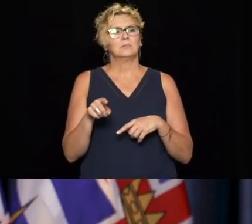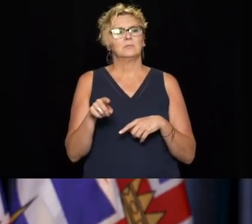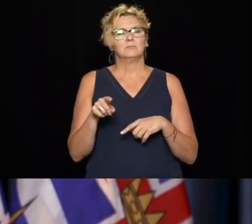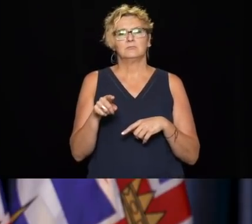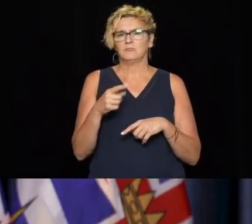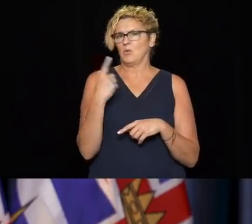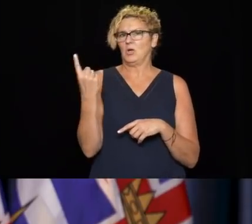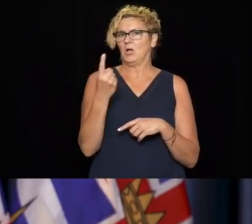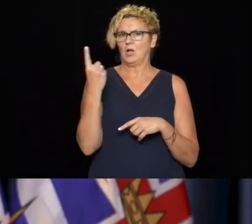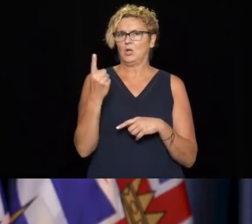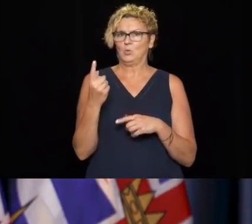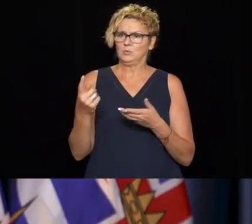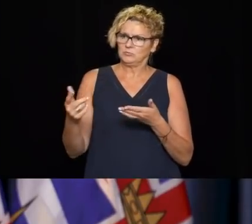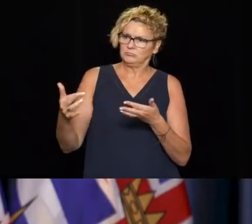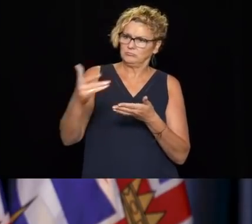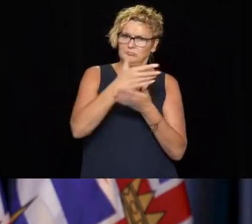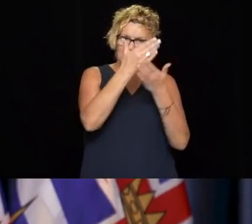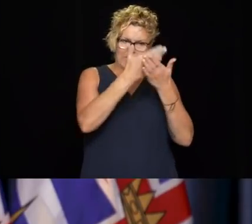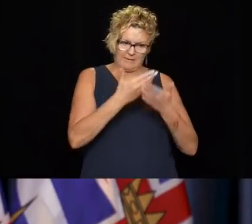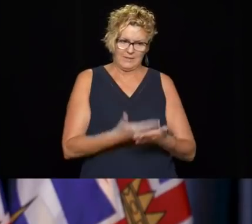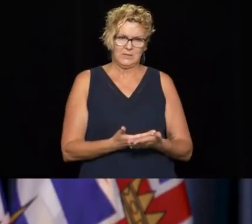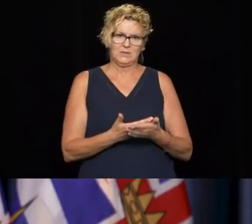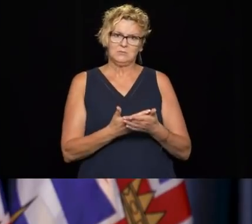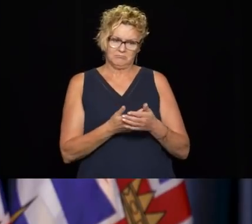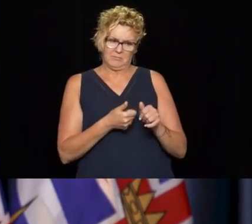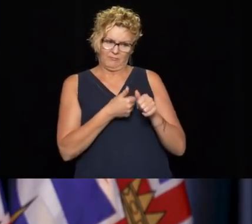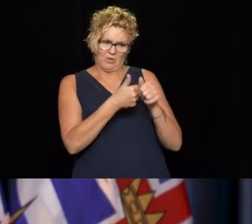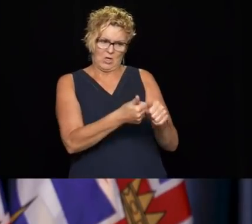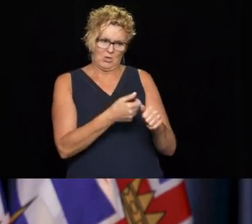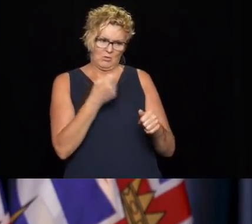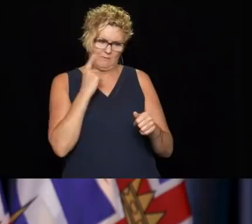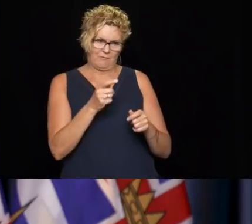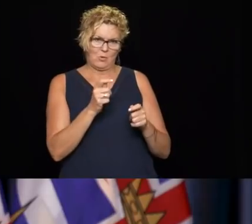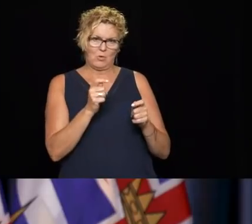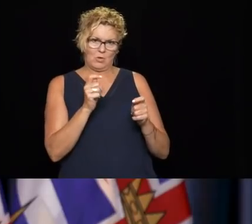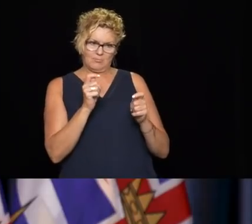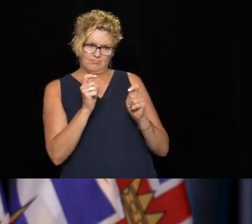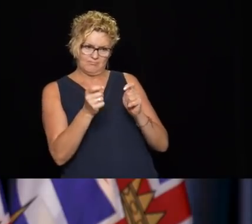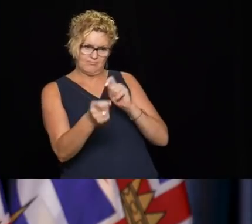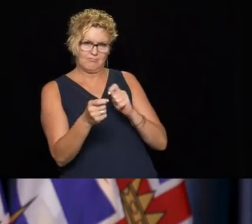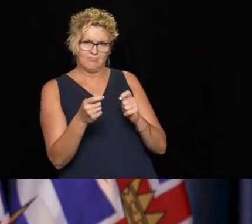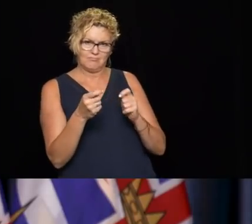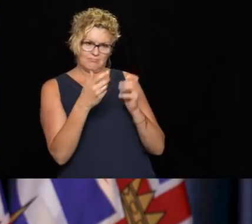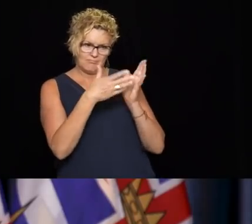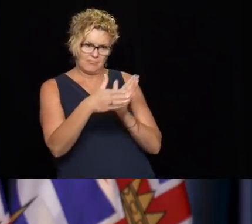what people expect us to prepare for. The evidence always changes and always adjusting in public health to the evidence